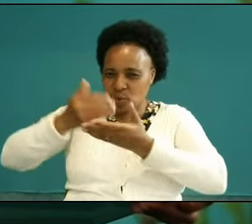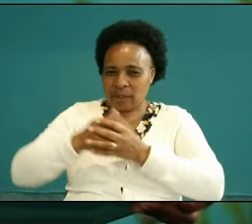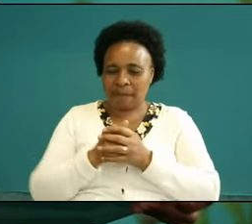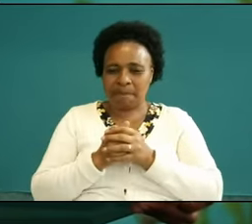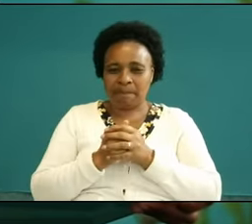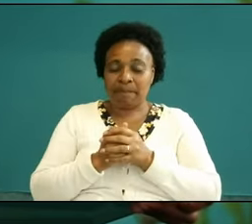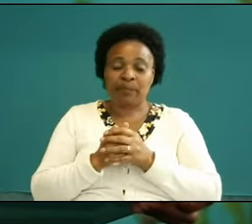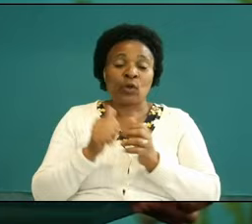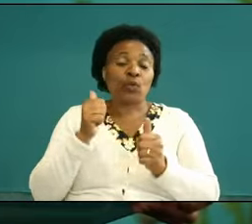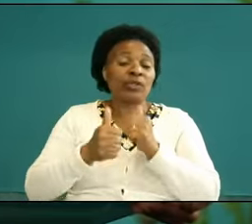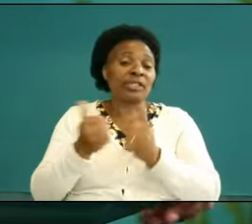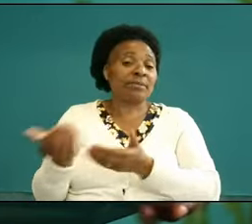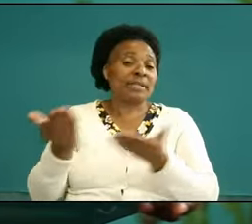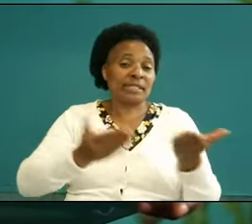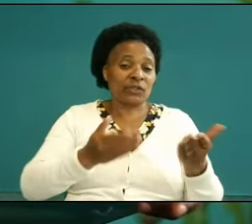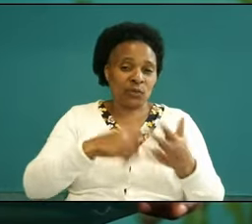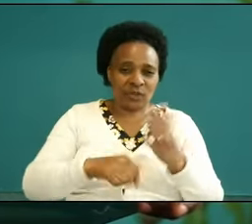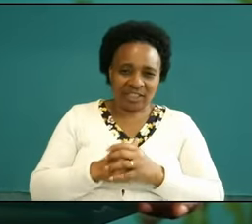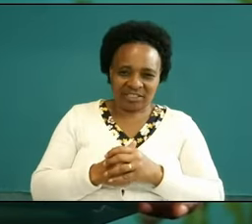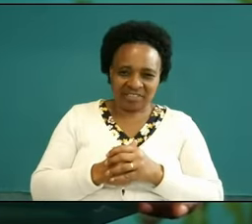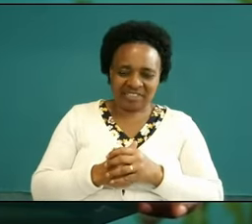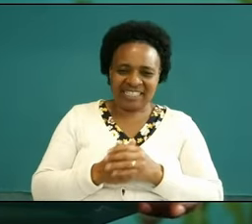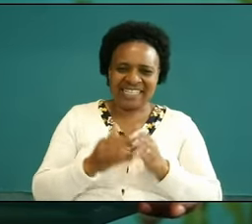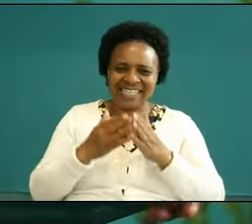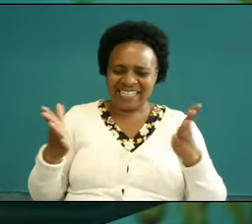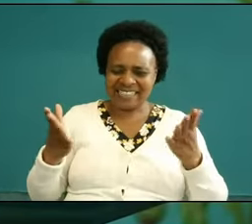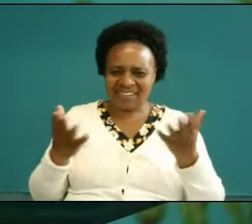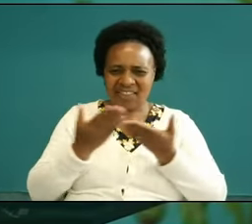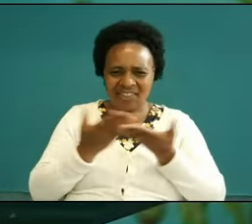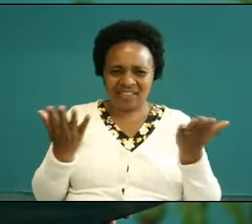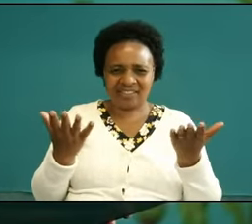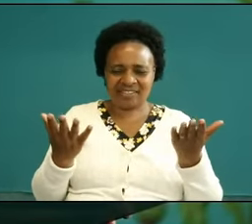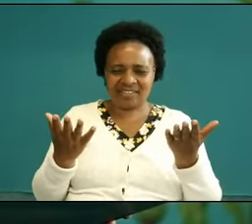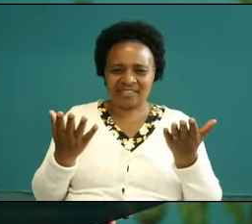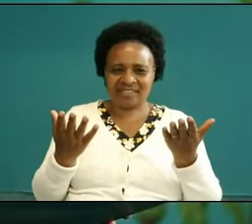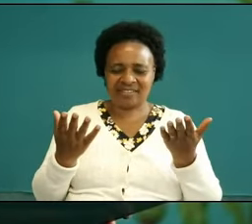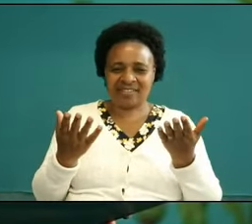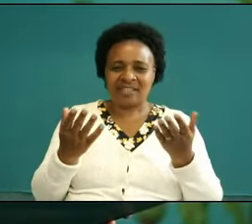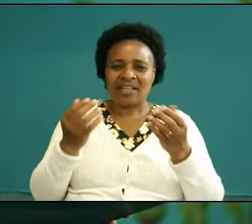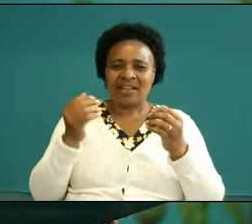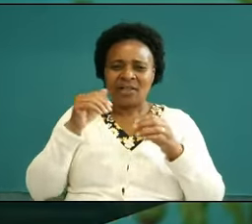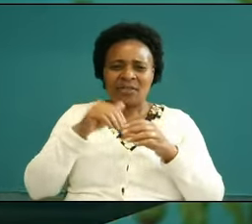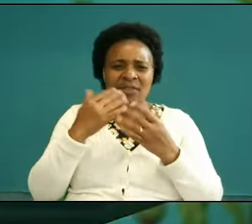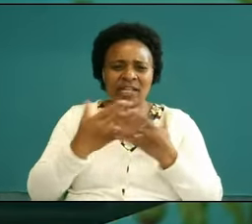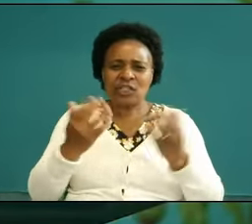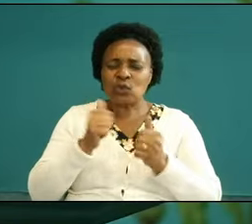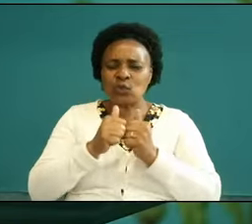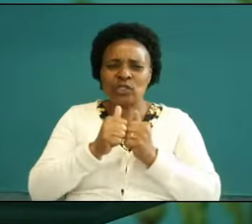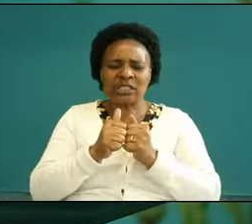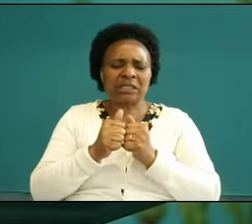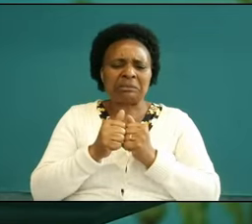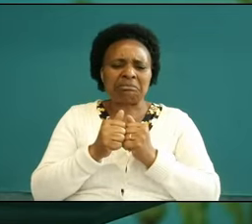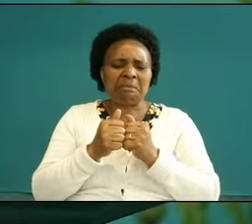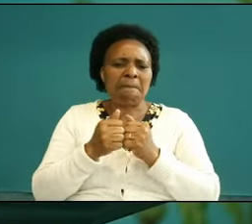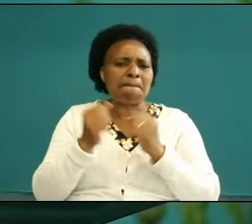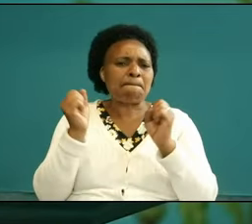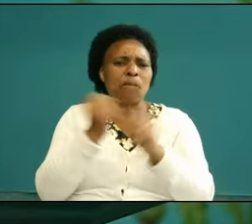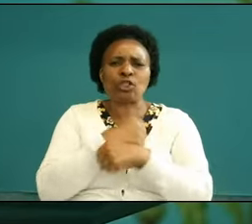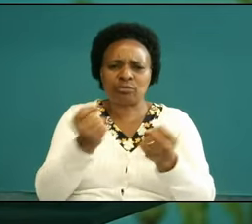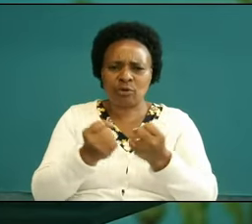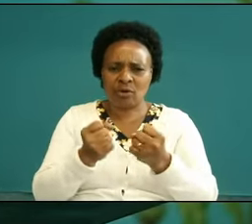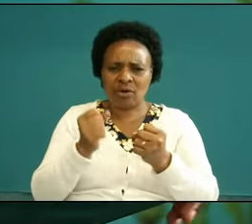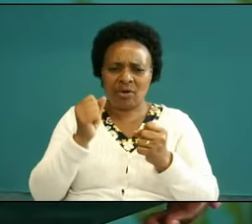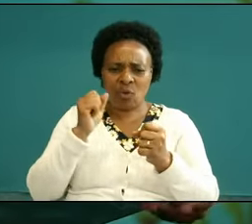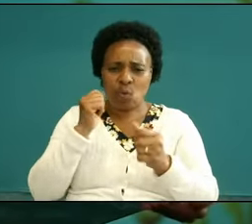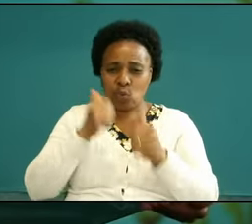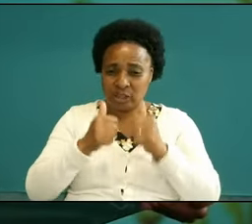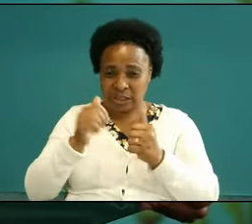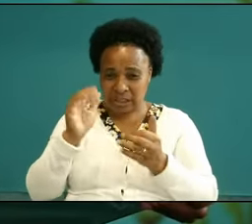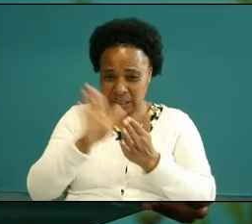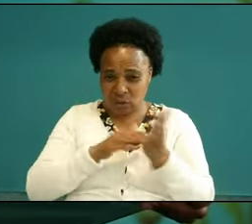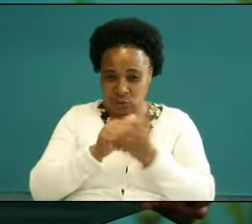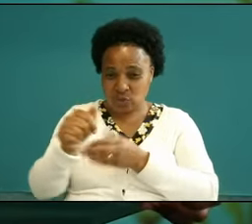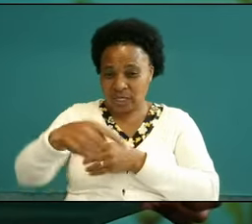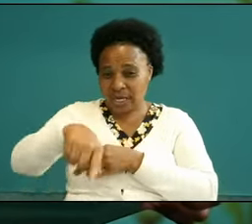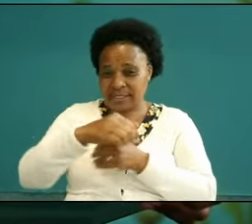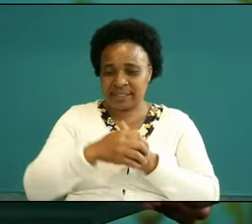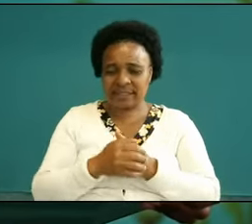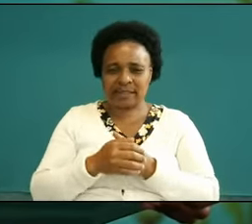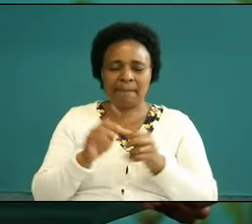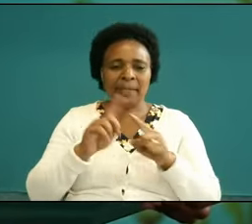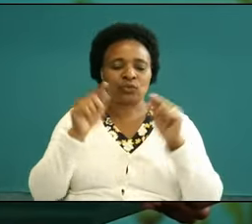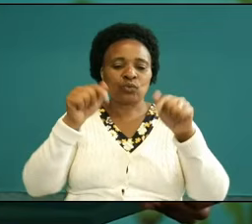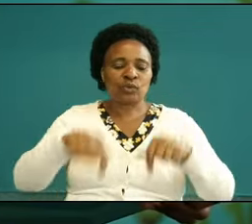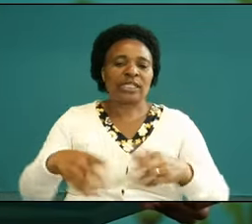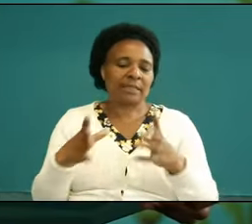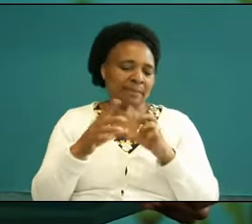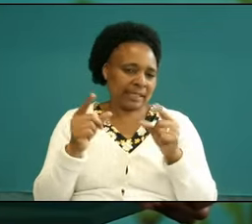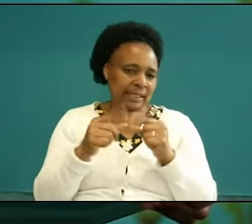that brings breakthroughs that otherwise would be impossible and would destroy us today's message we